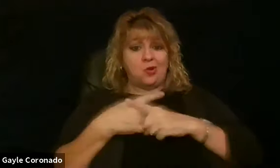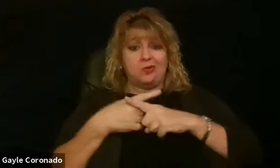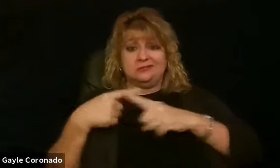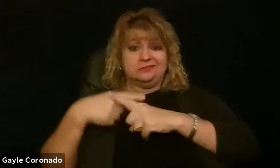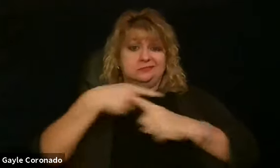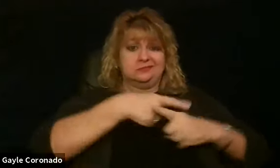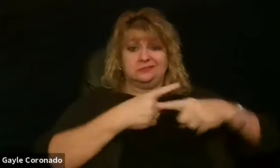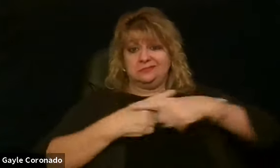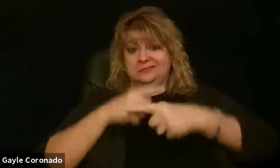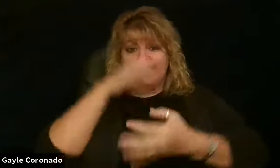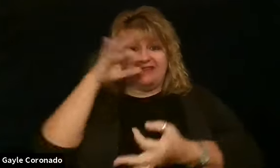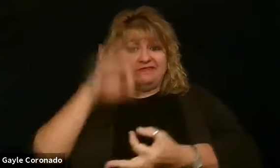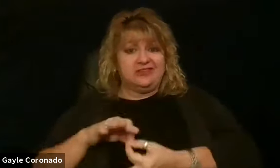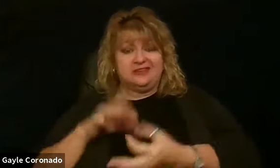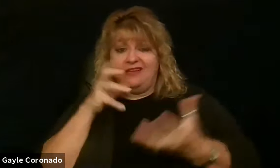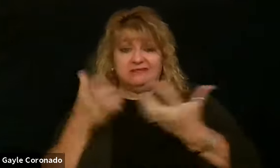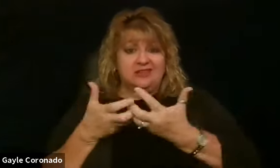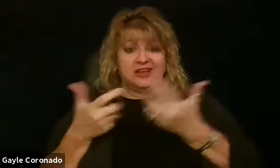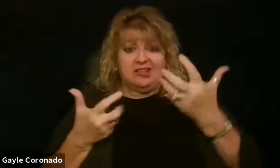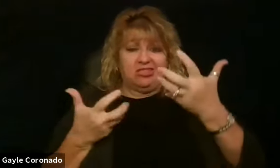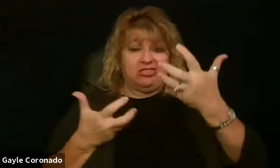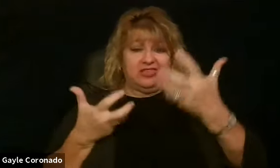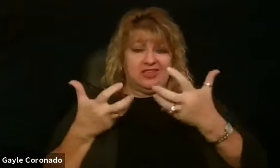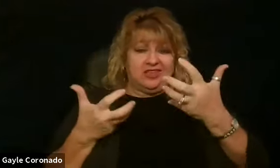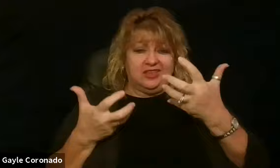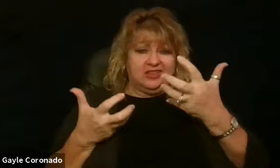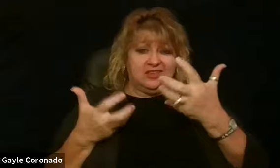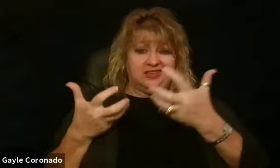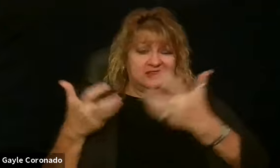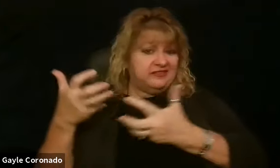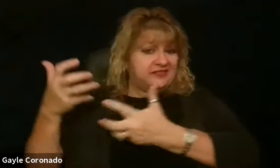But I will say that during my employment.